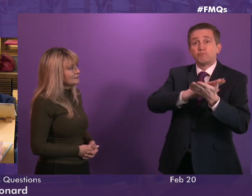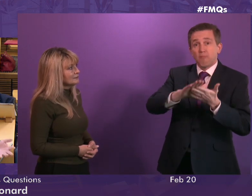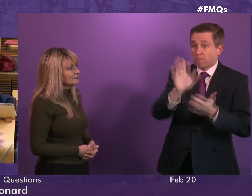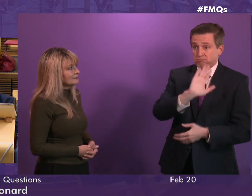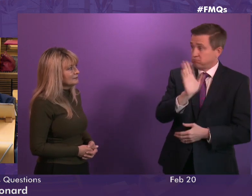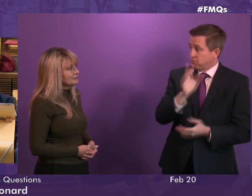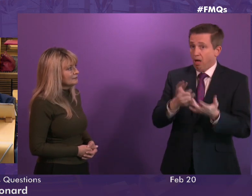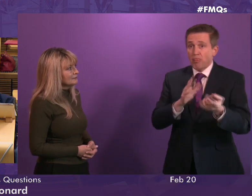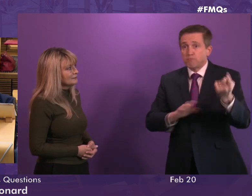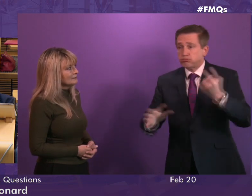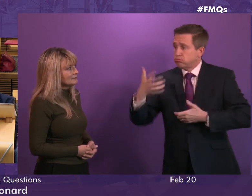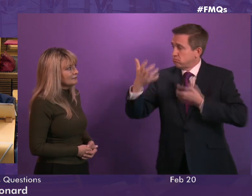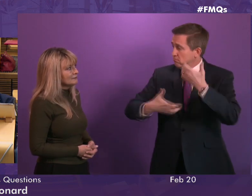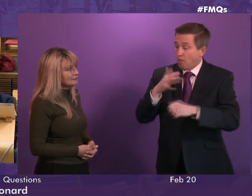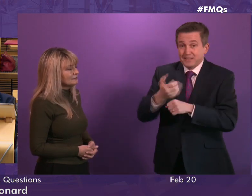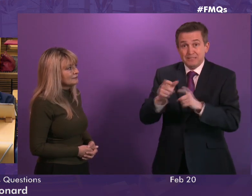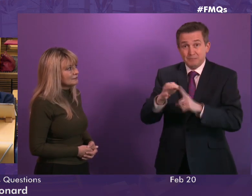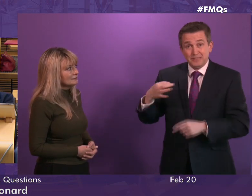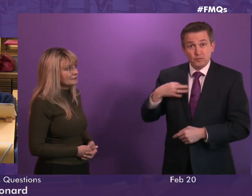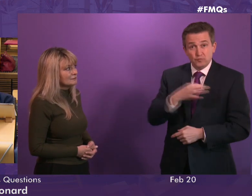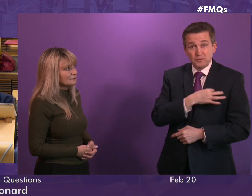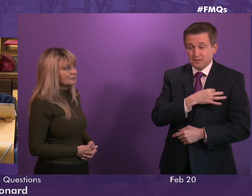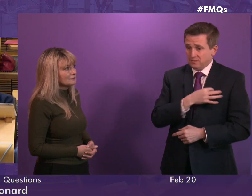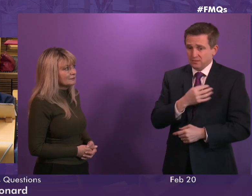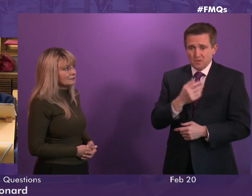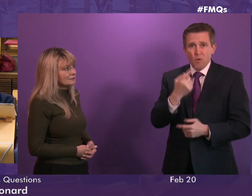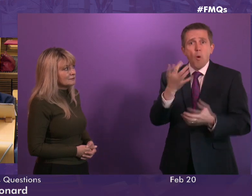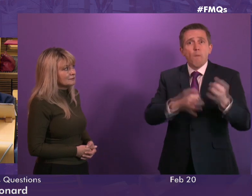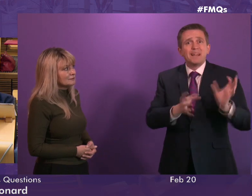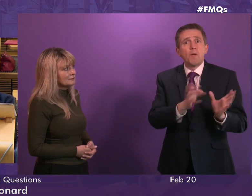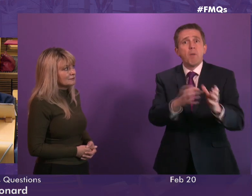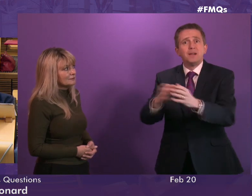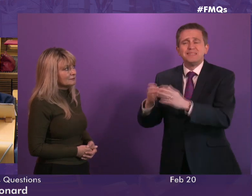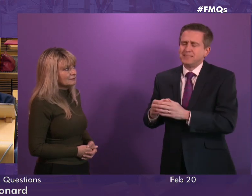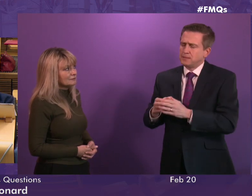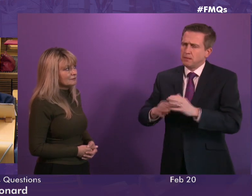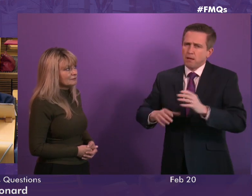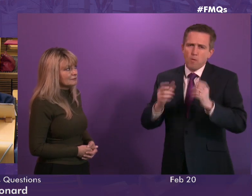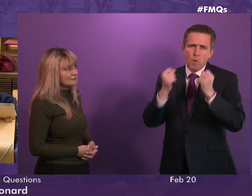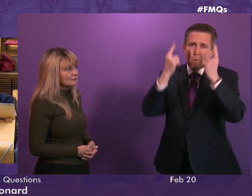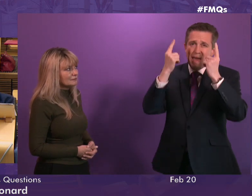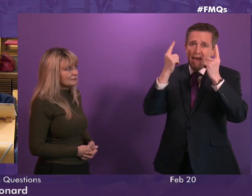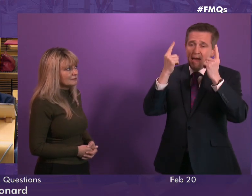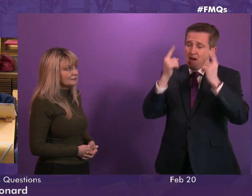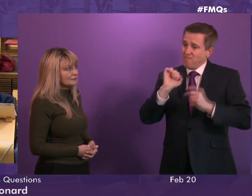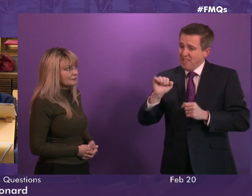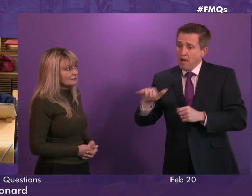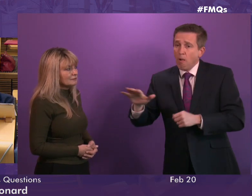Across Parliament, members of all parties are acutely aware of local GP services that